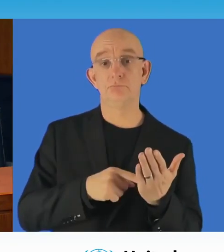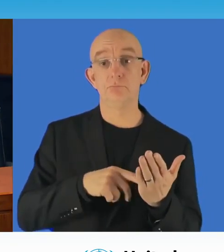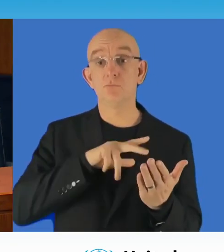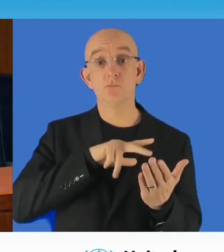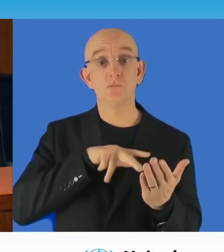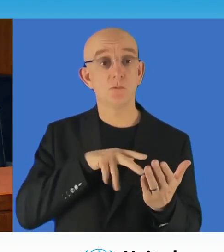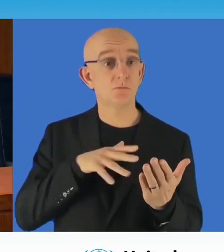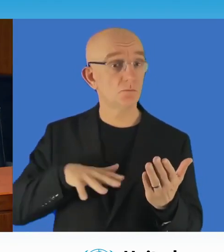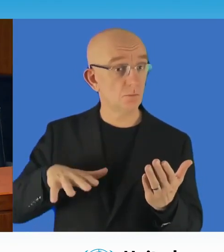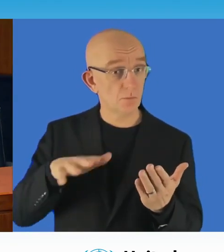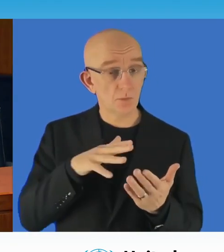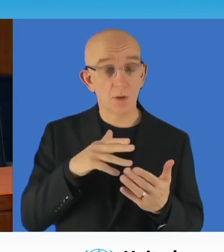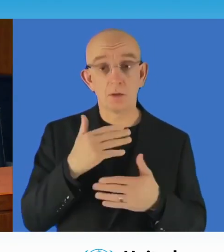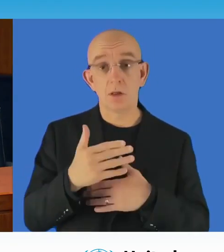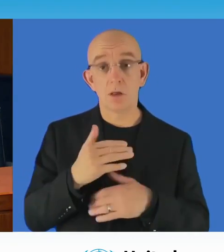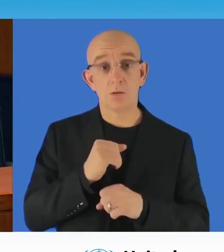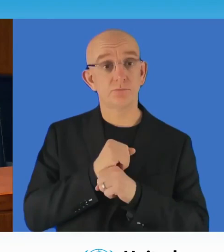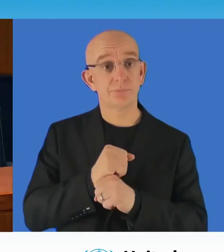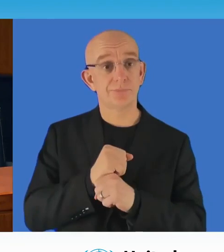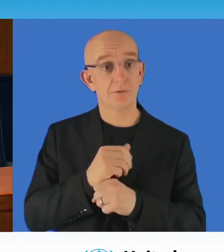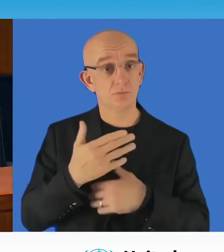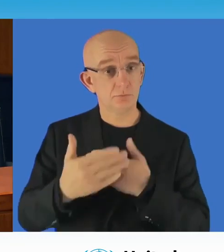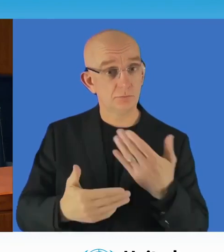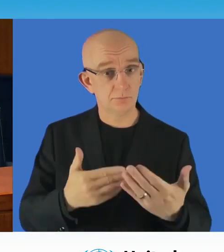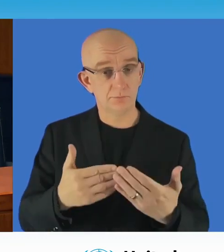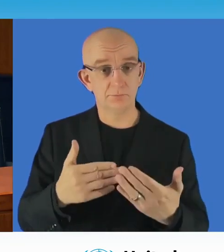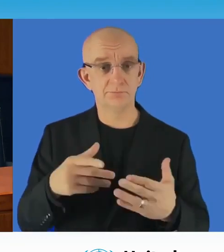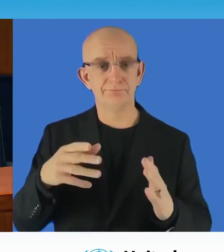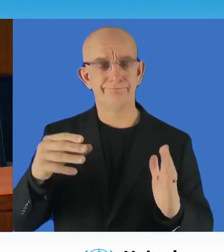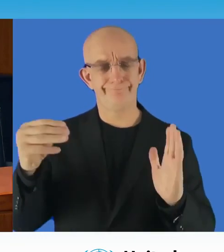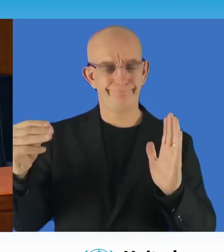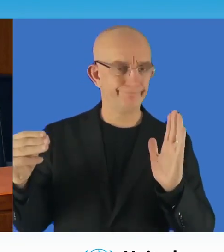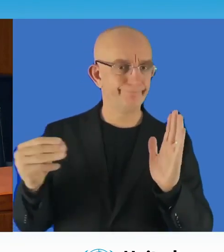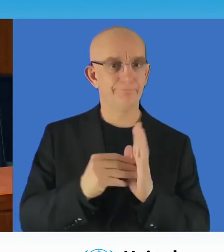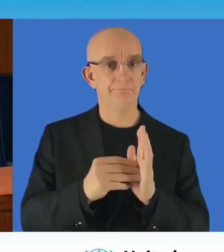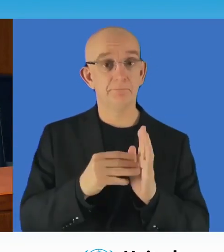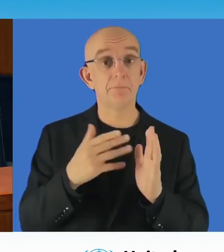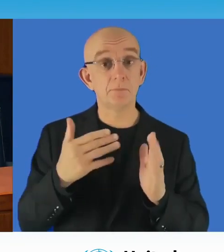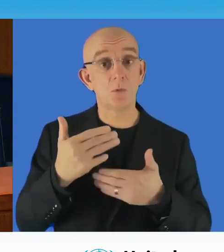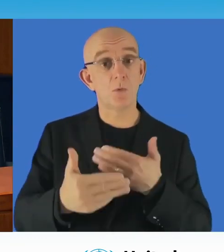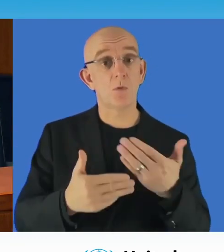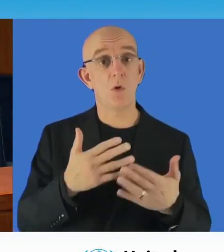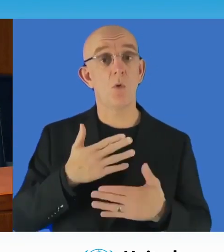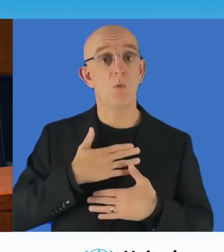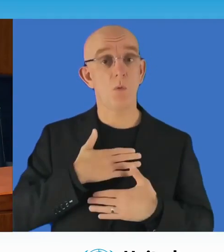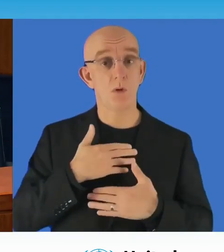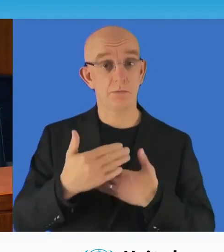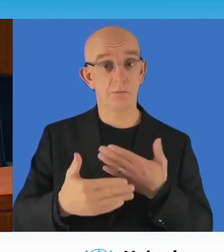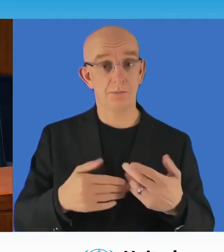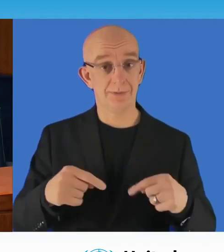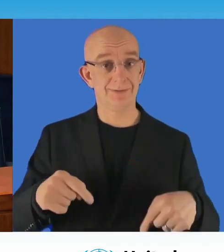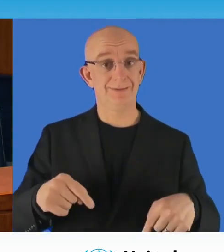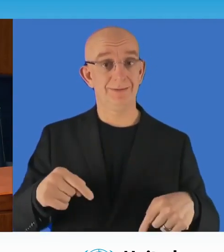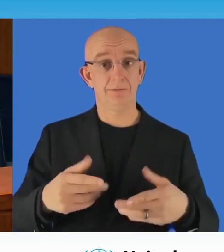uh integrate uh part of the current the n9th is the nth social economic development plan and the